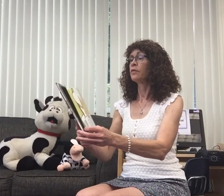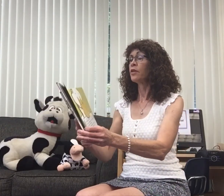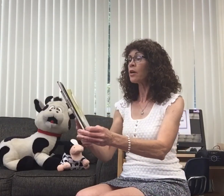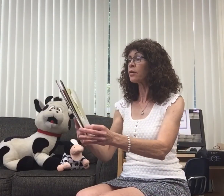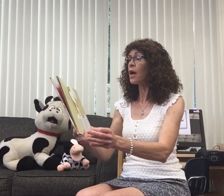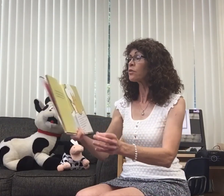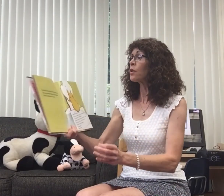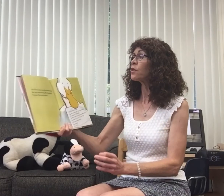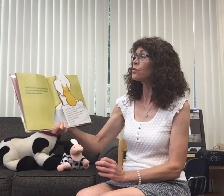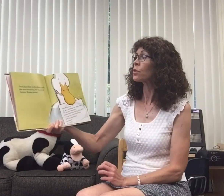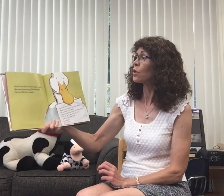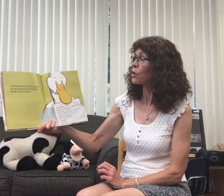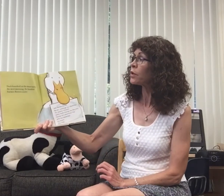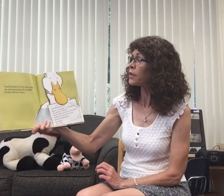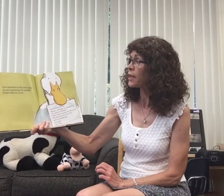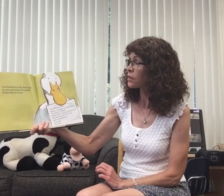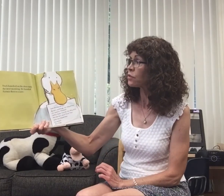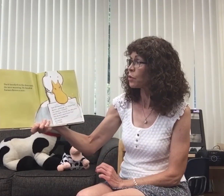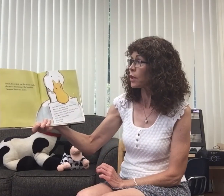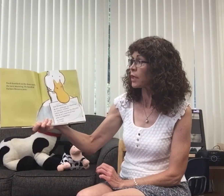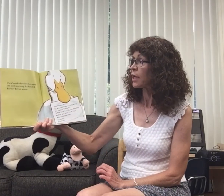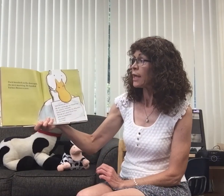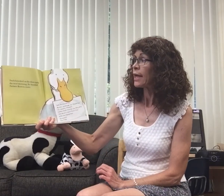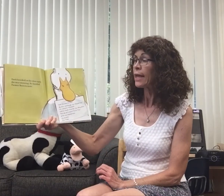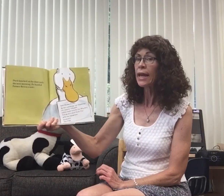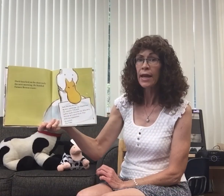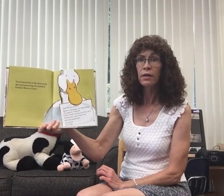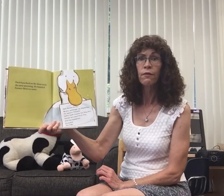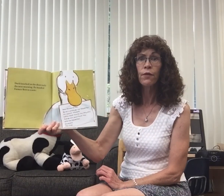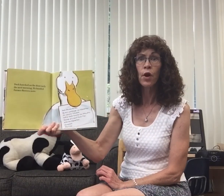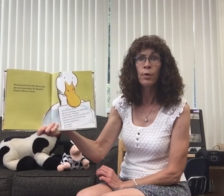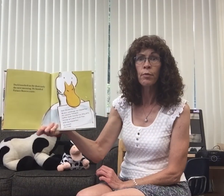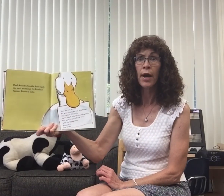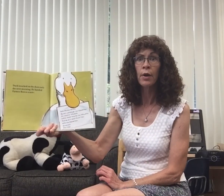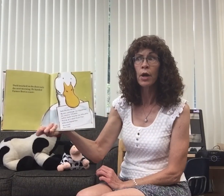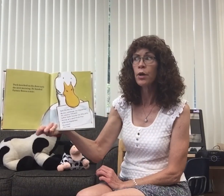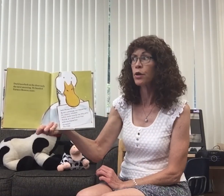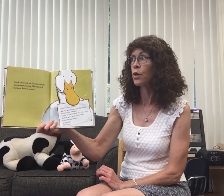Duck knocked on the door early the next morning. He handed Farmer Brown a note.